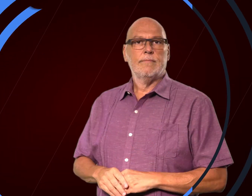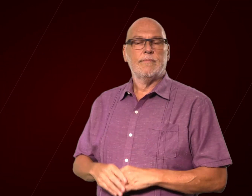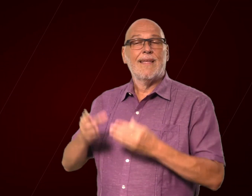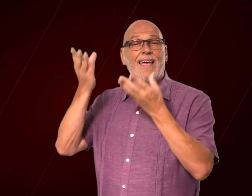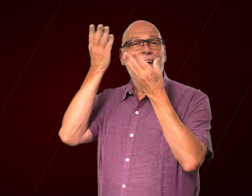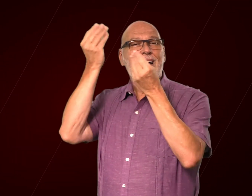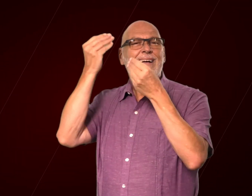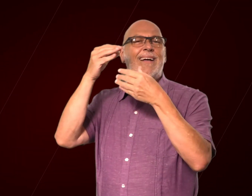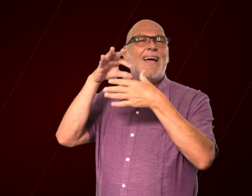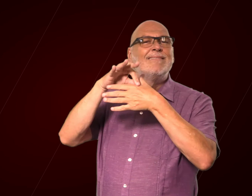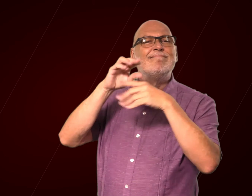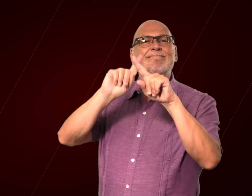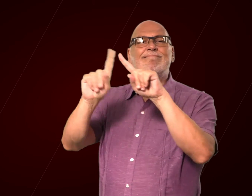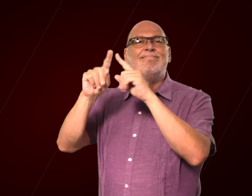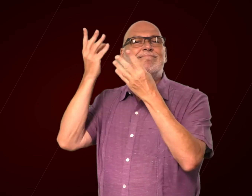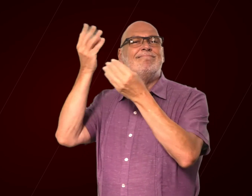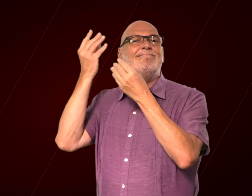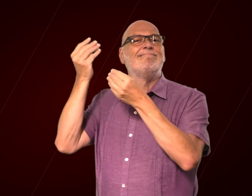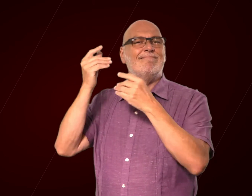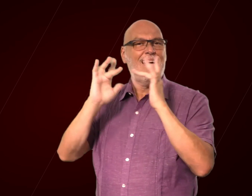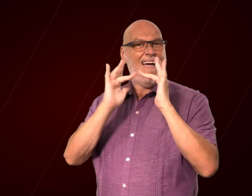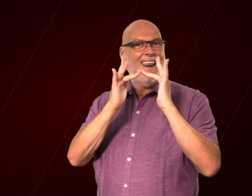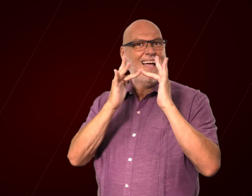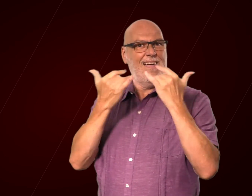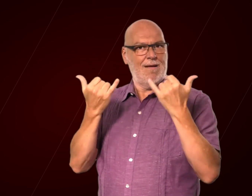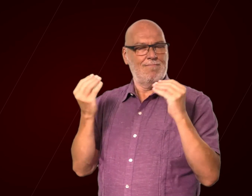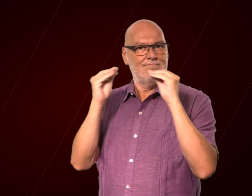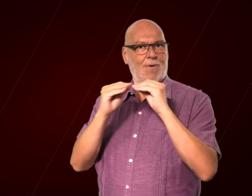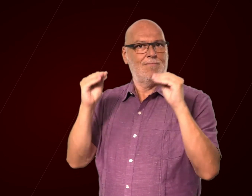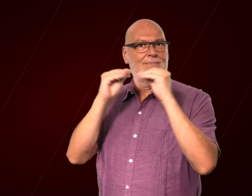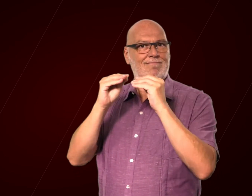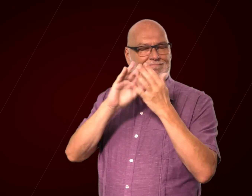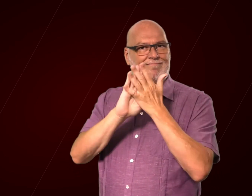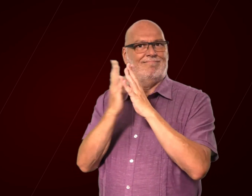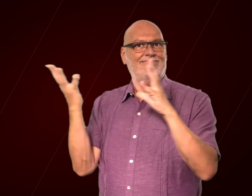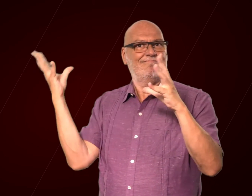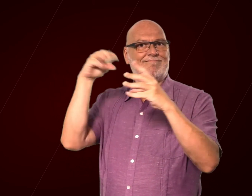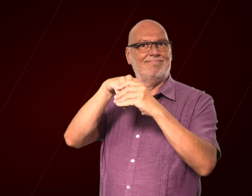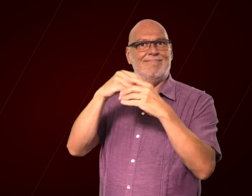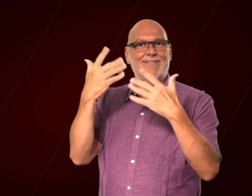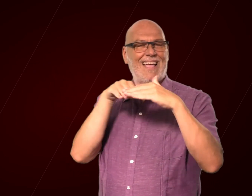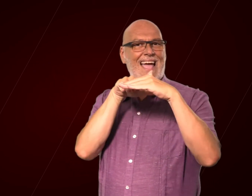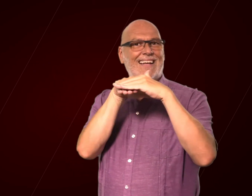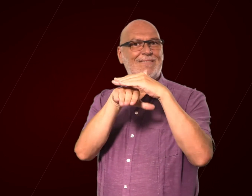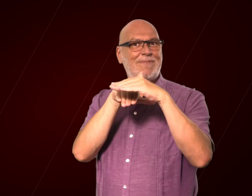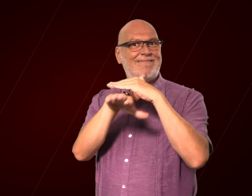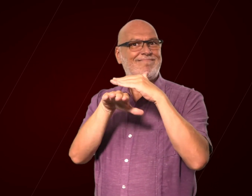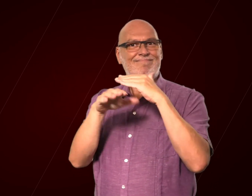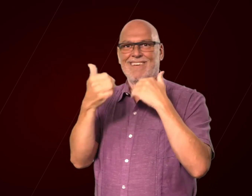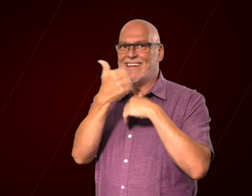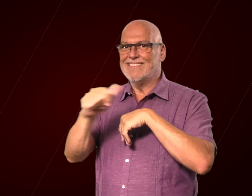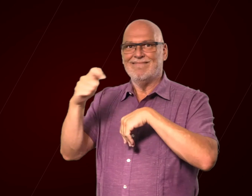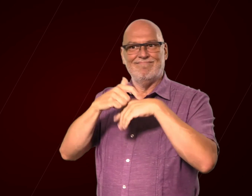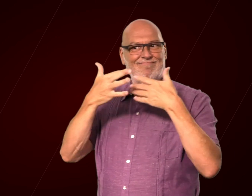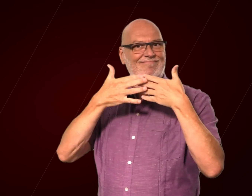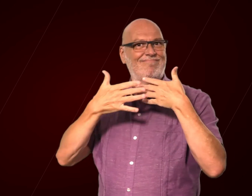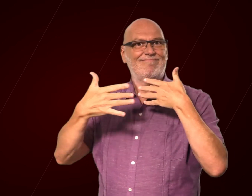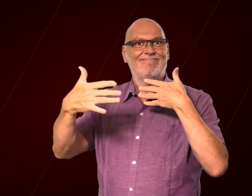[Anselmo]: Online content is becoming more accessible all the time.